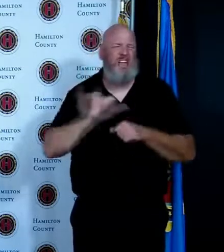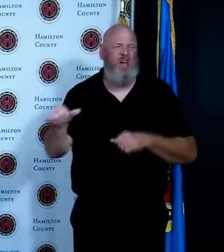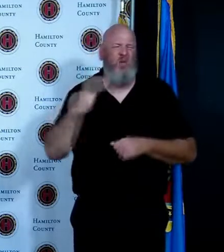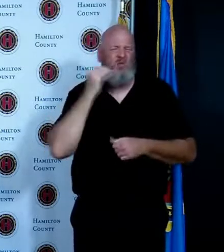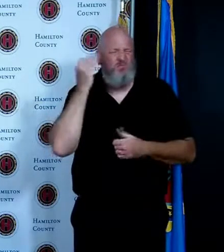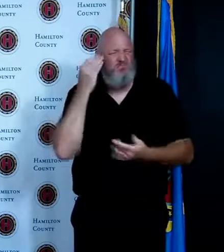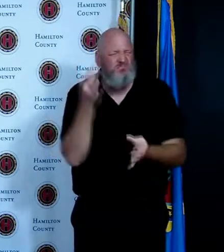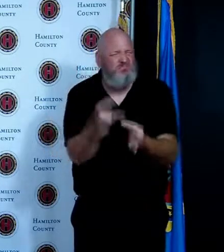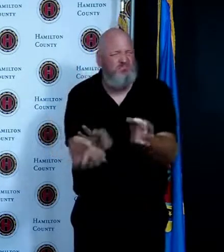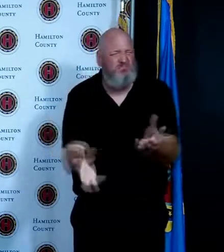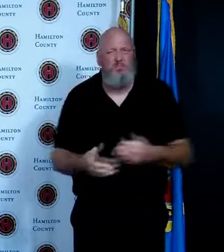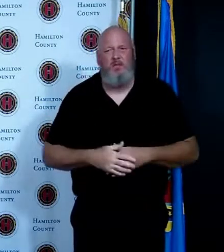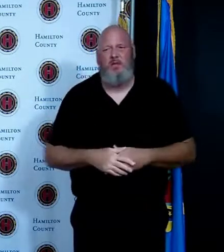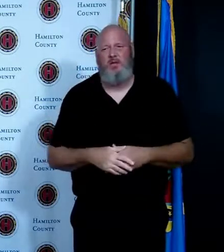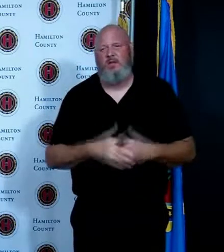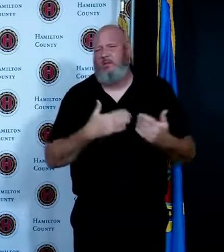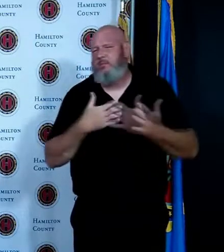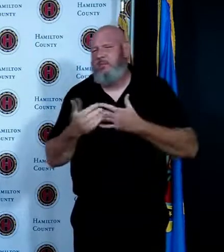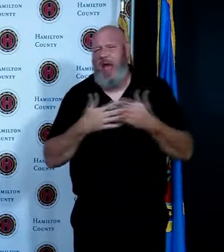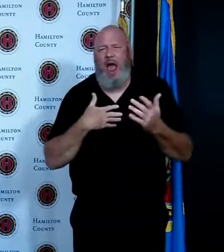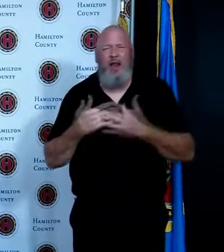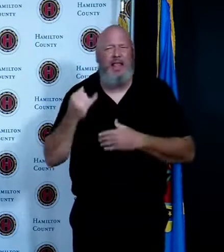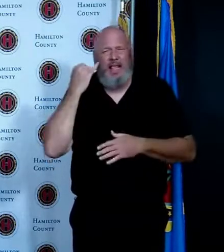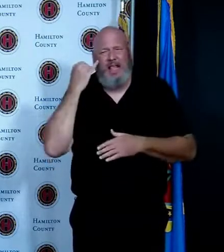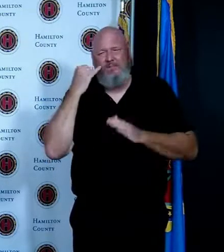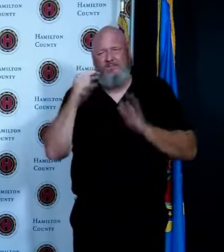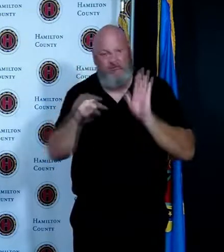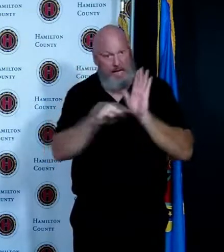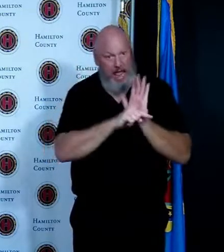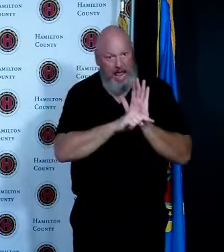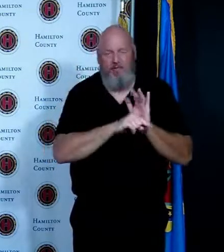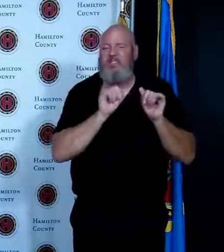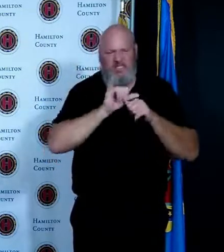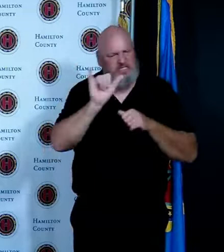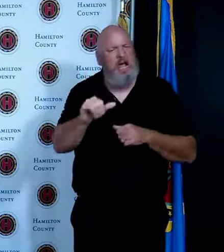we're asking you to stay home when your we want you to physically distance from